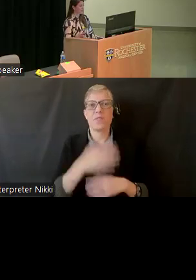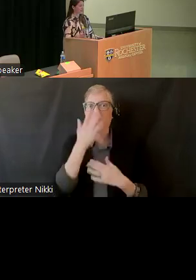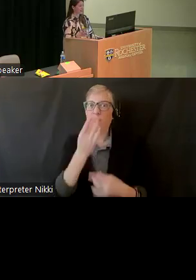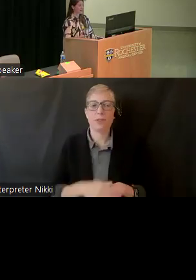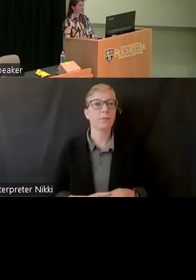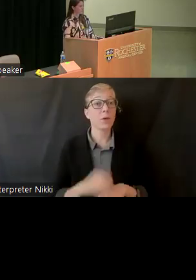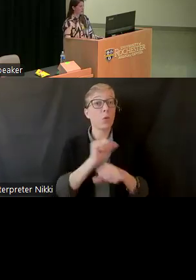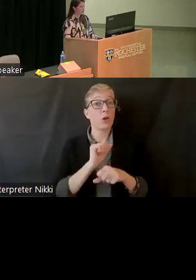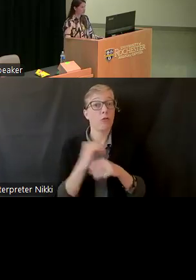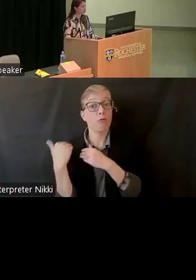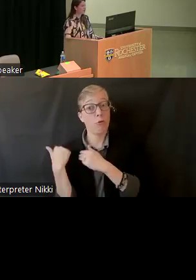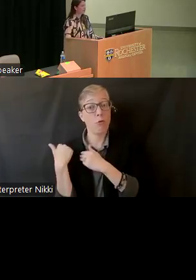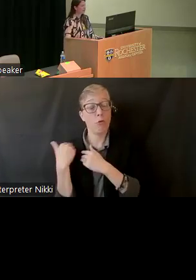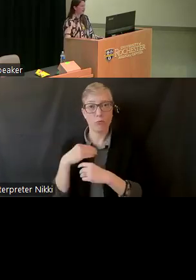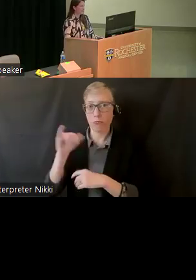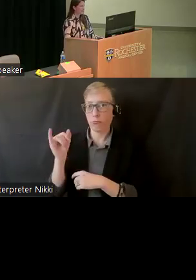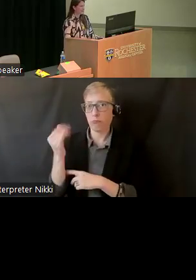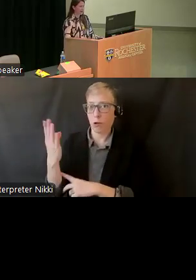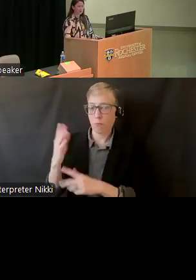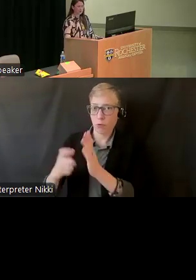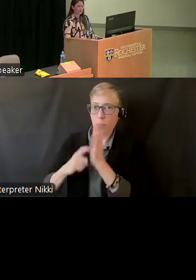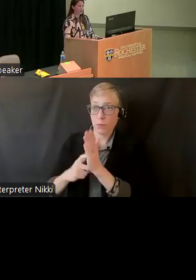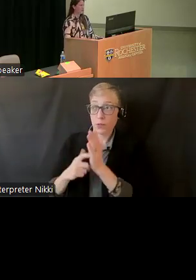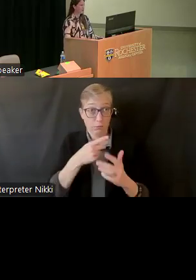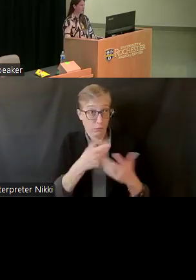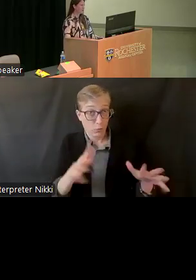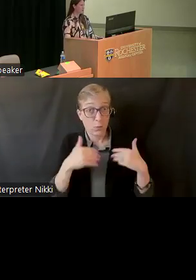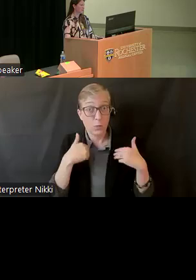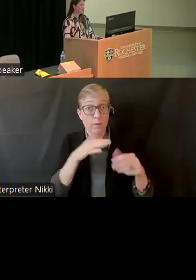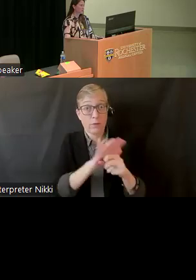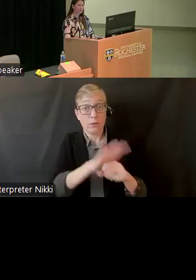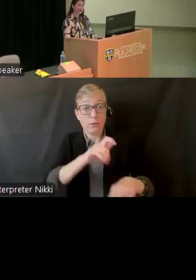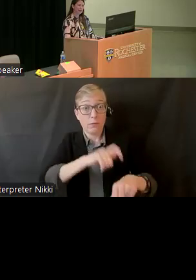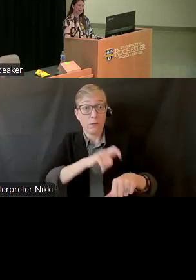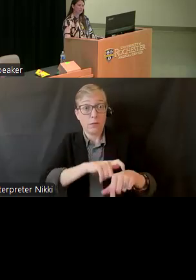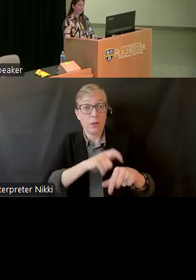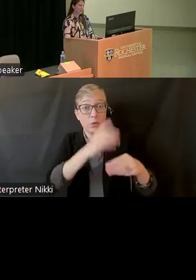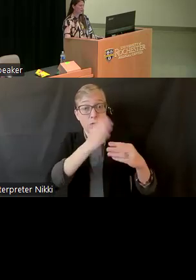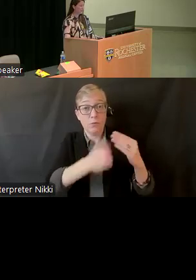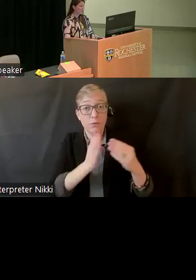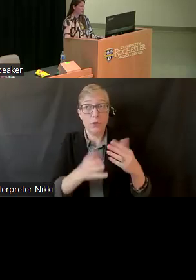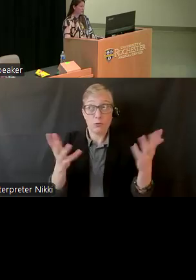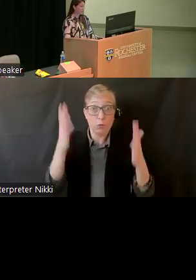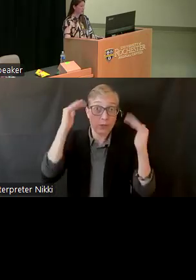you have the time to accomplish uh expected output with the support provided do you have control and